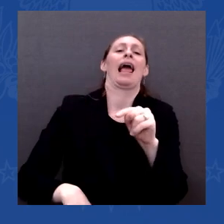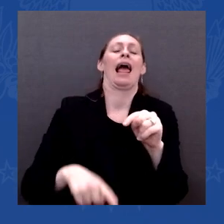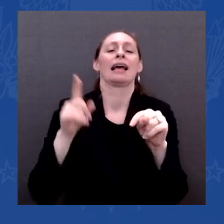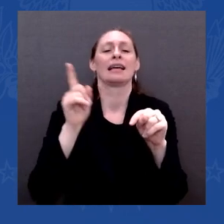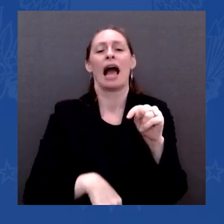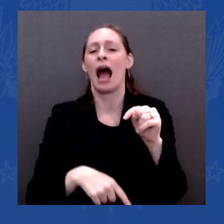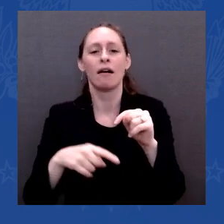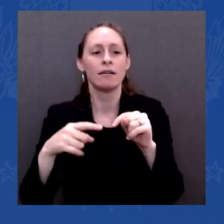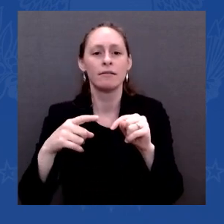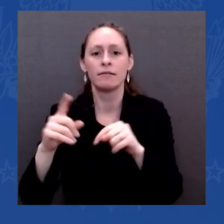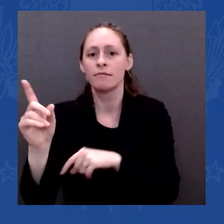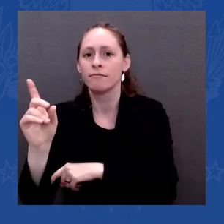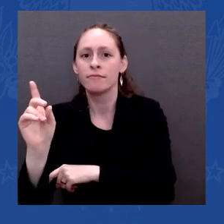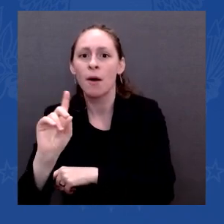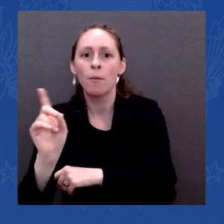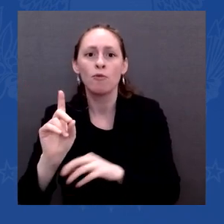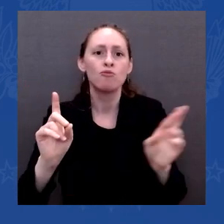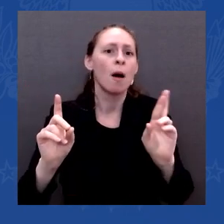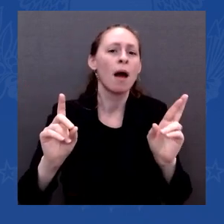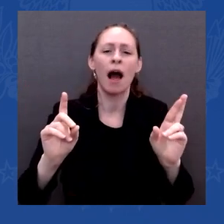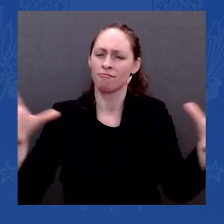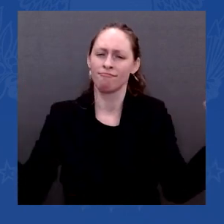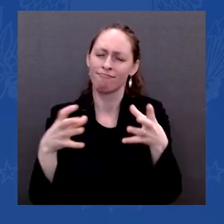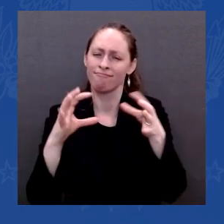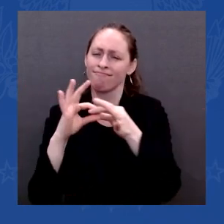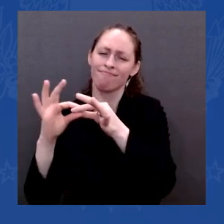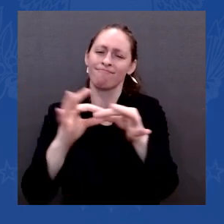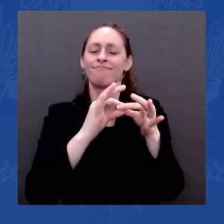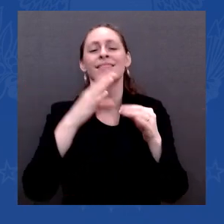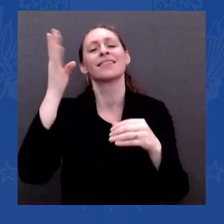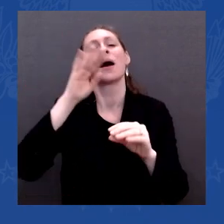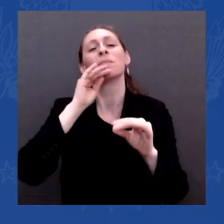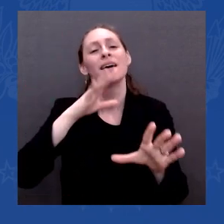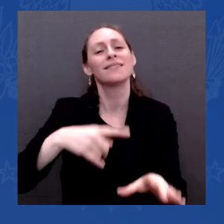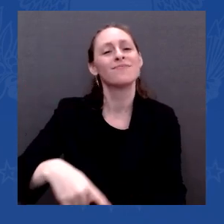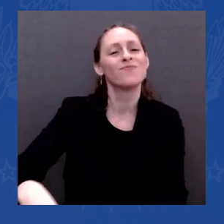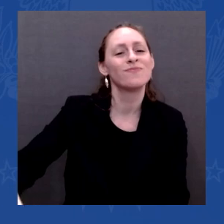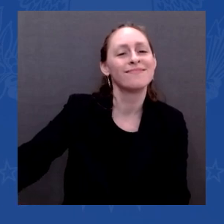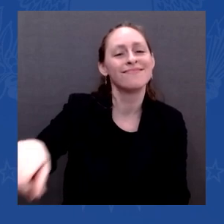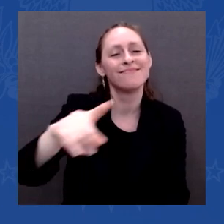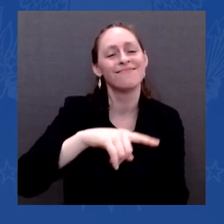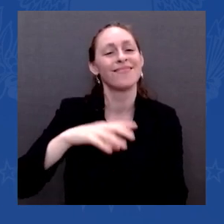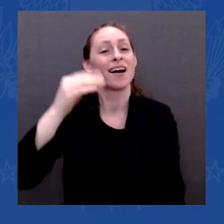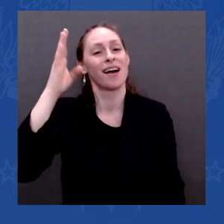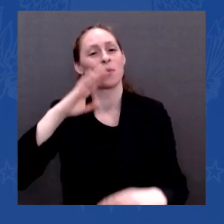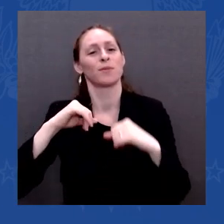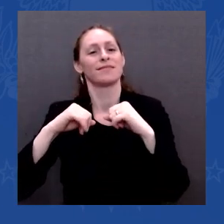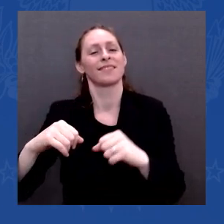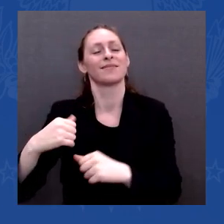And may God protect our troops. Keep it going, folks. We need you badly. We need you badly.